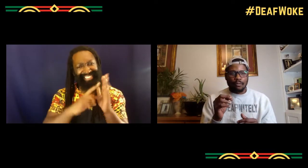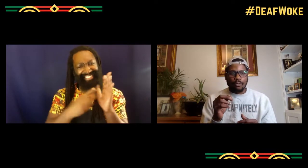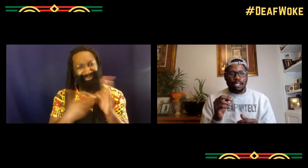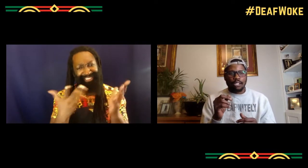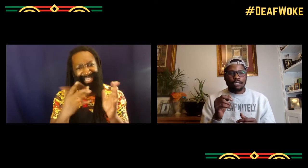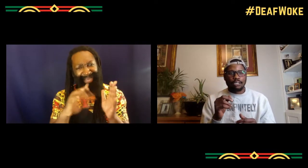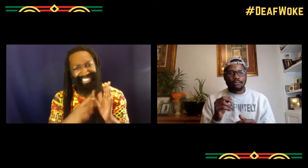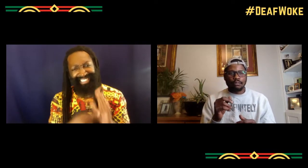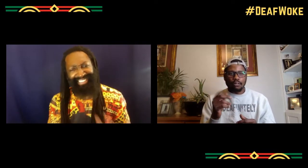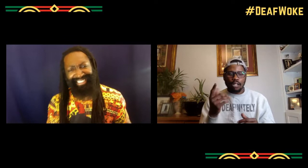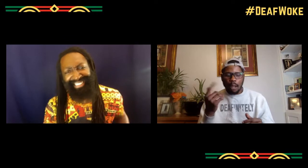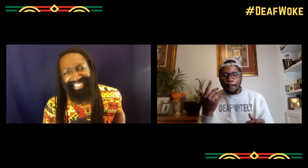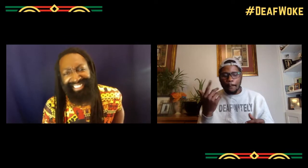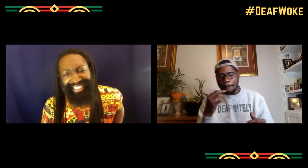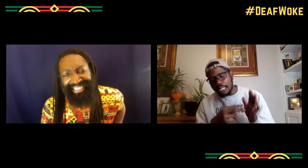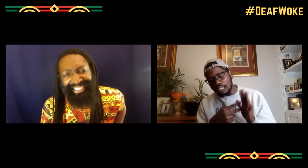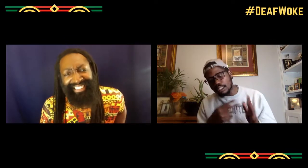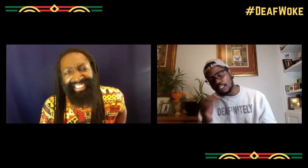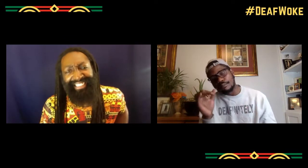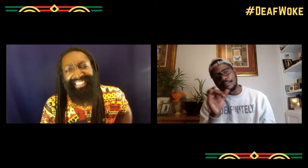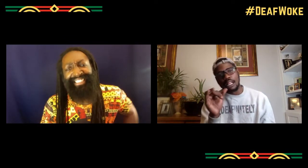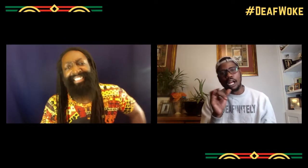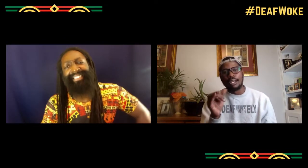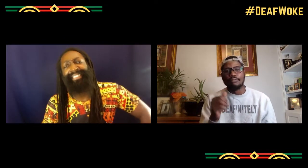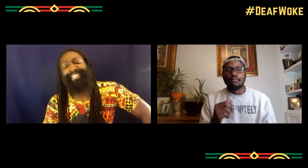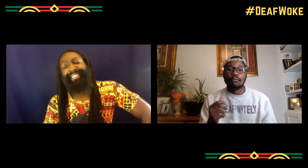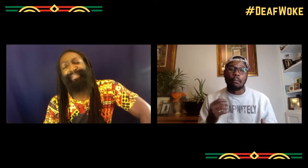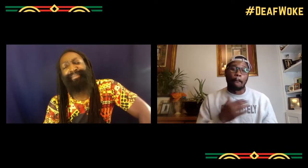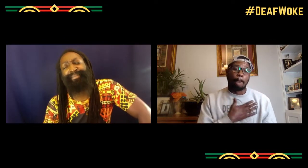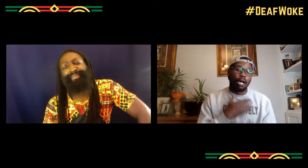What, what, what is that, what is that, can you say that again? What you just said?